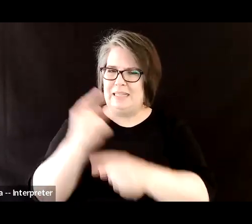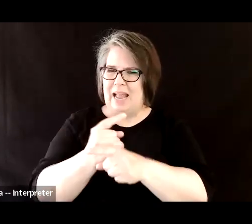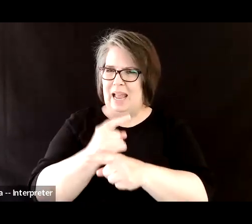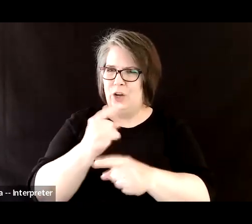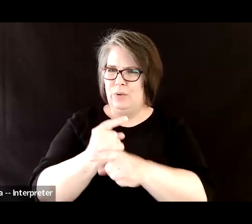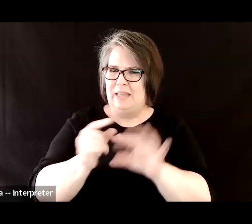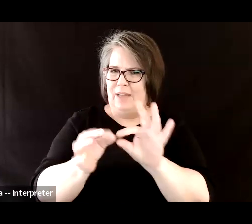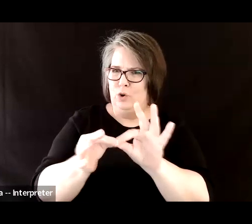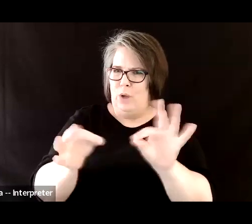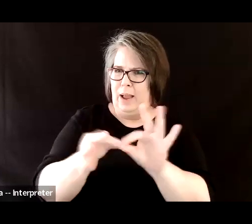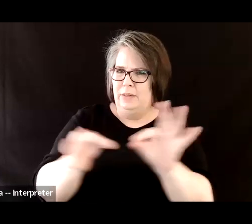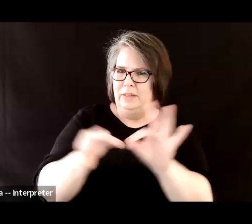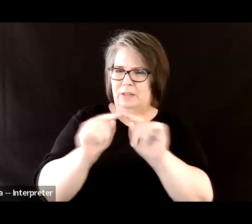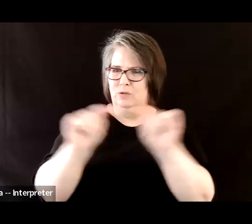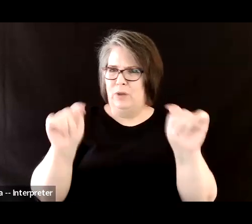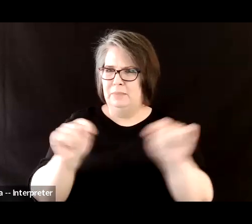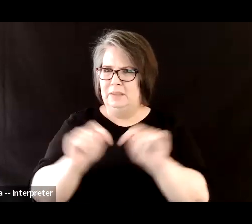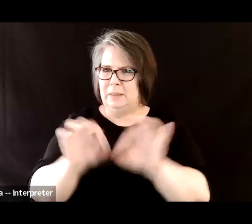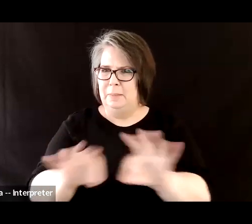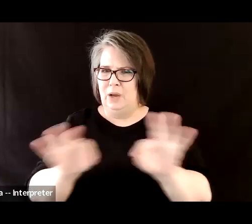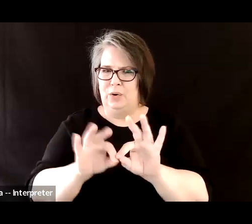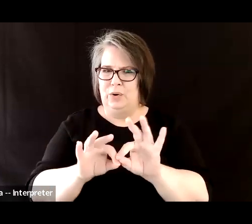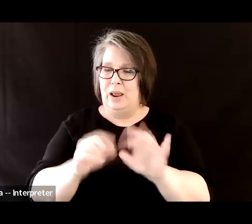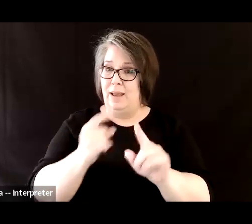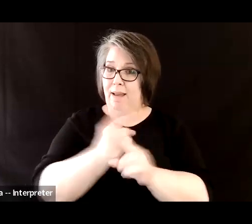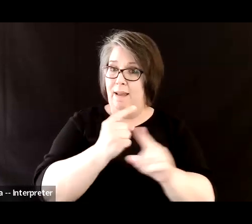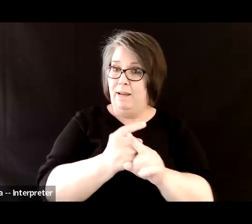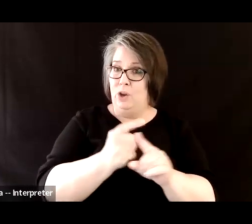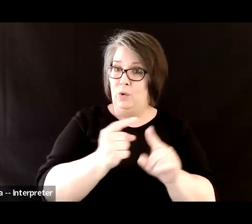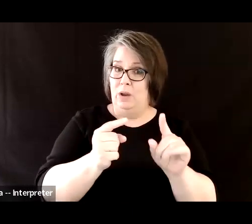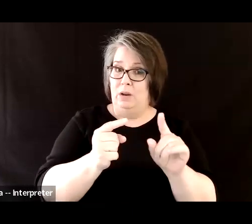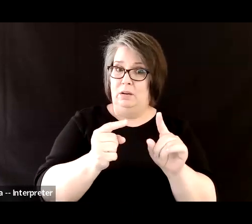captions and transcripts matter? Accurate captions and transcripts give students an